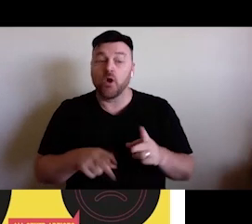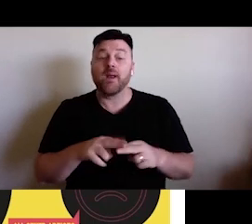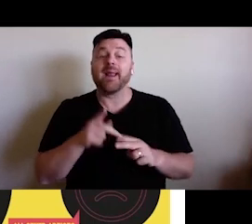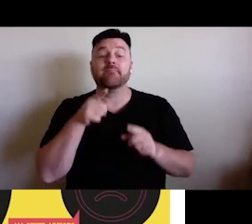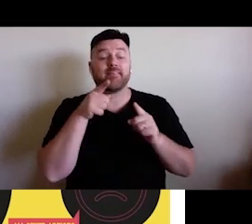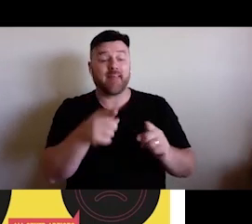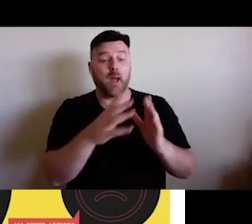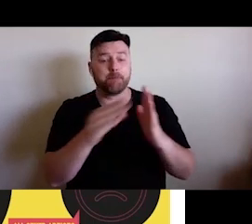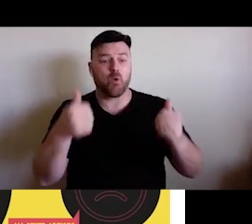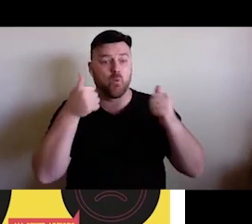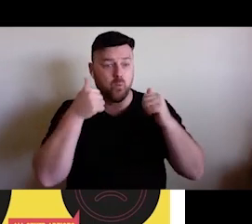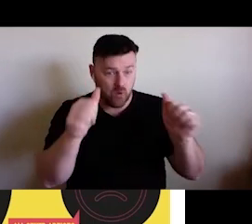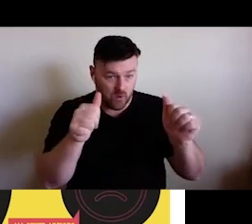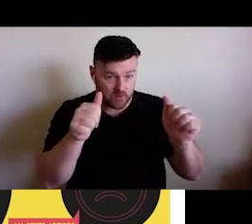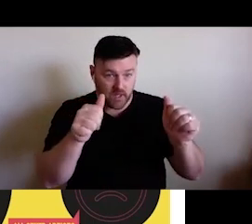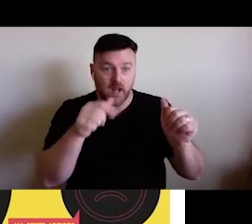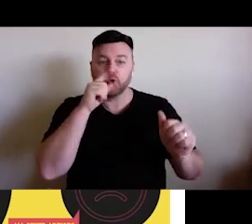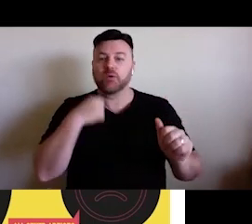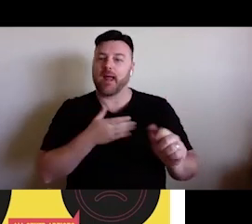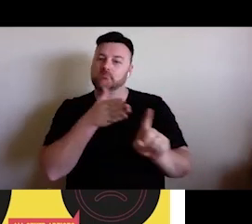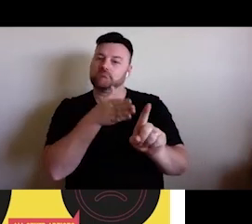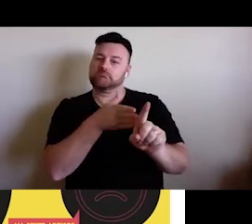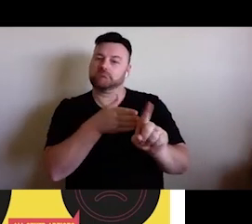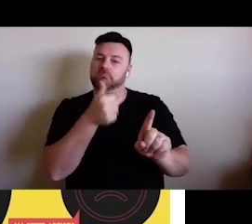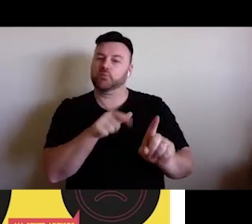slam-dunk. And people don't - there are some big projects like the one I